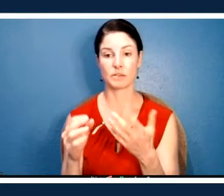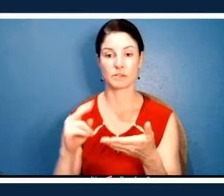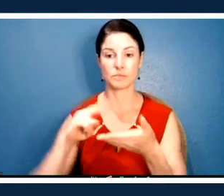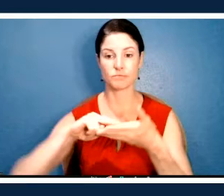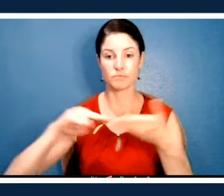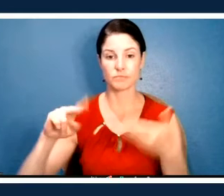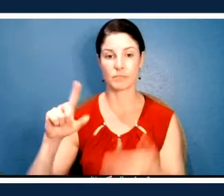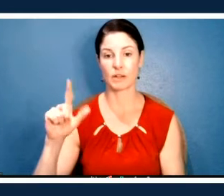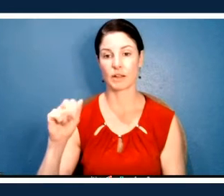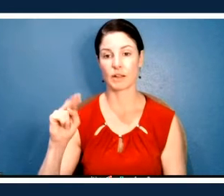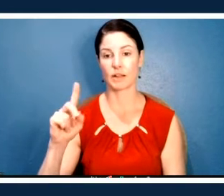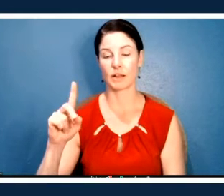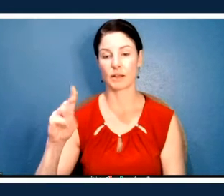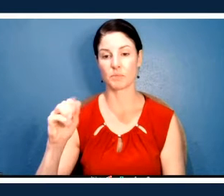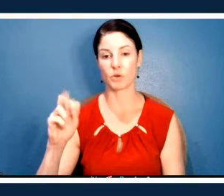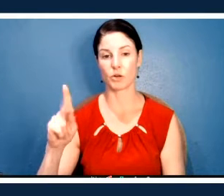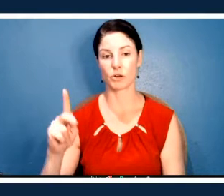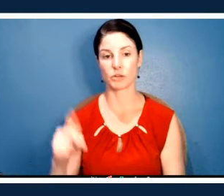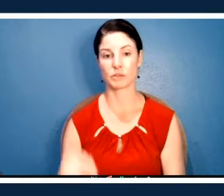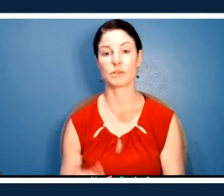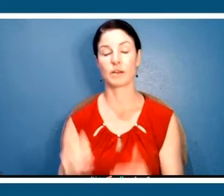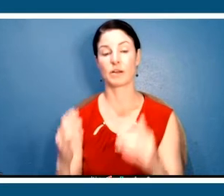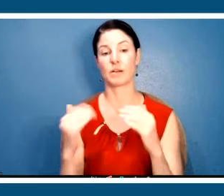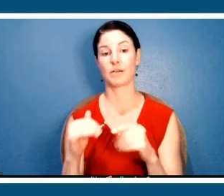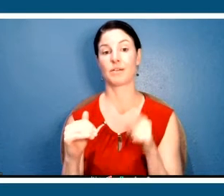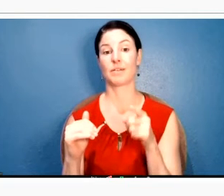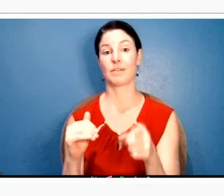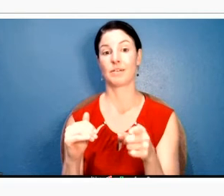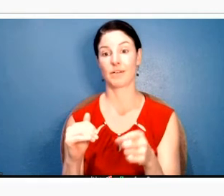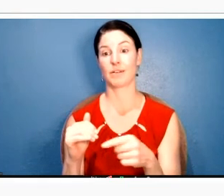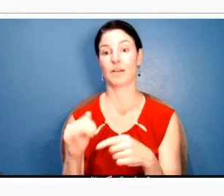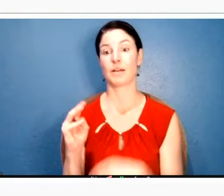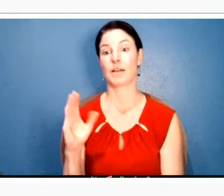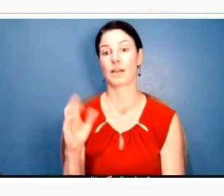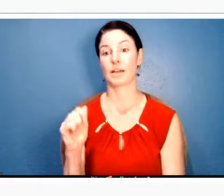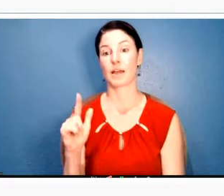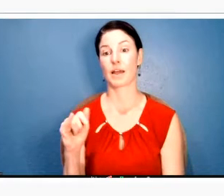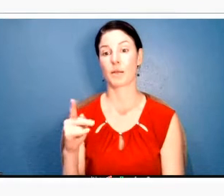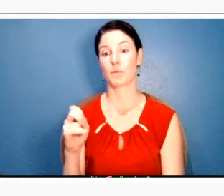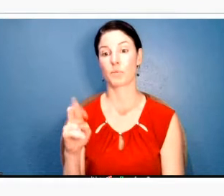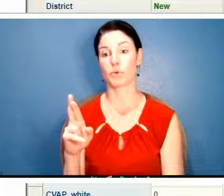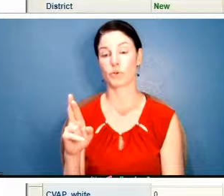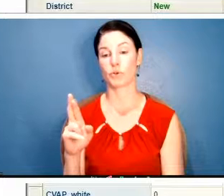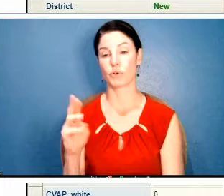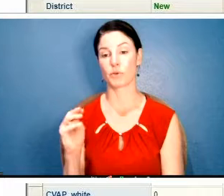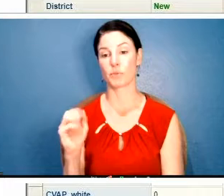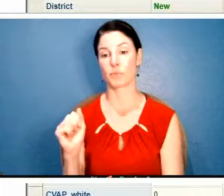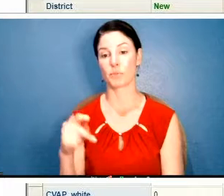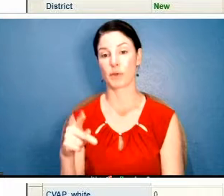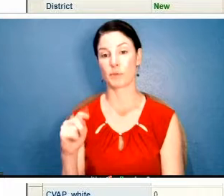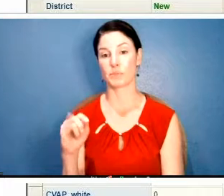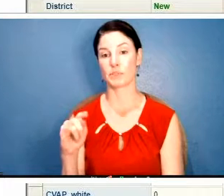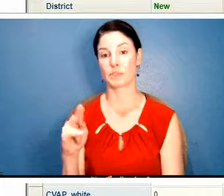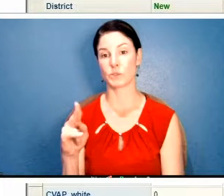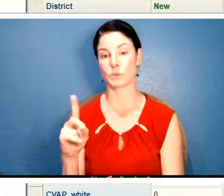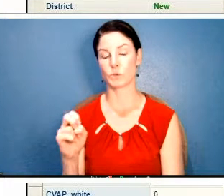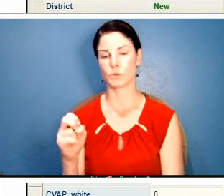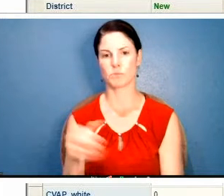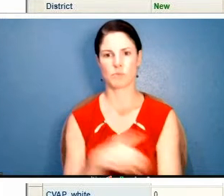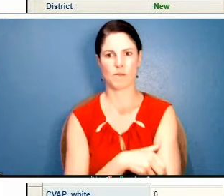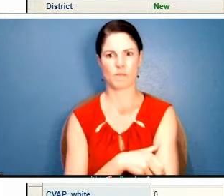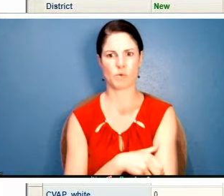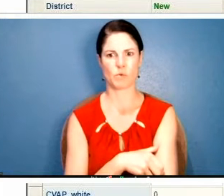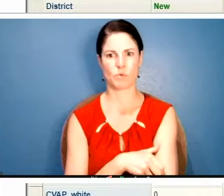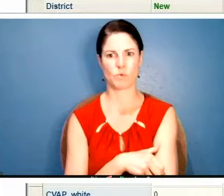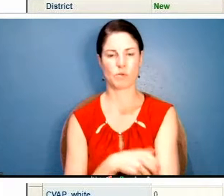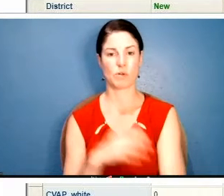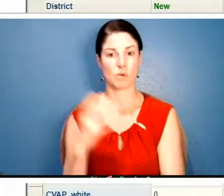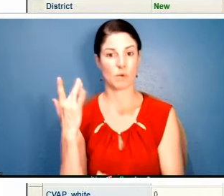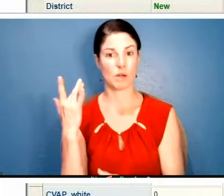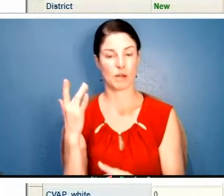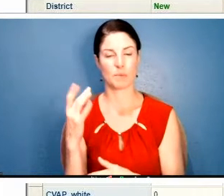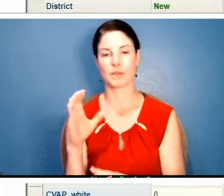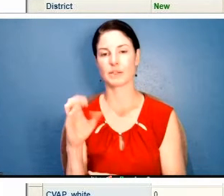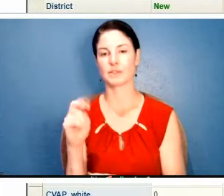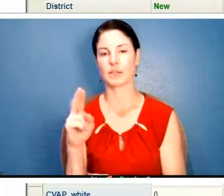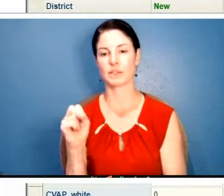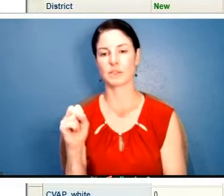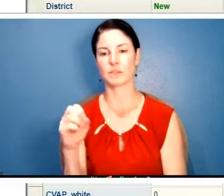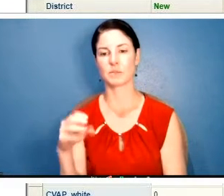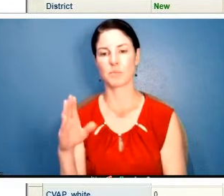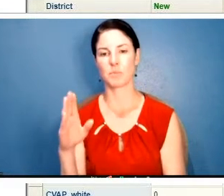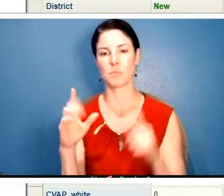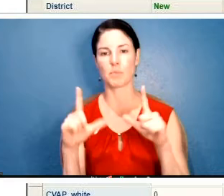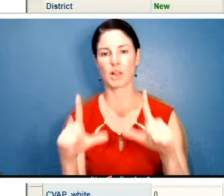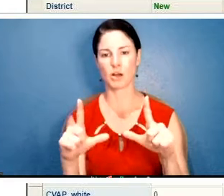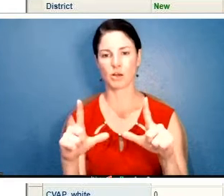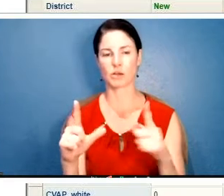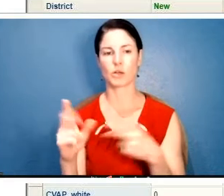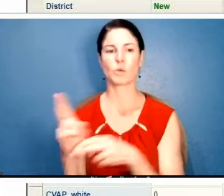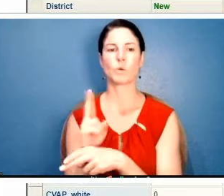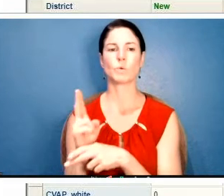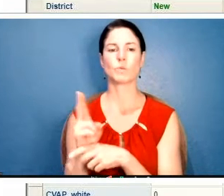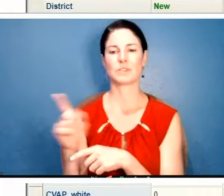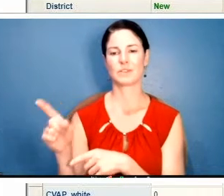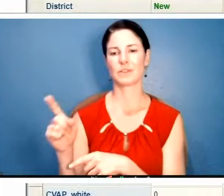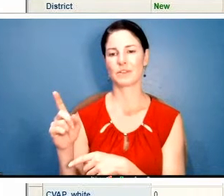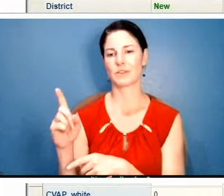SacGov: The most powerful mapping tool is the caliper magnitude online tool this tool enables you to draw districts by census block, with all the demographic data used by the county's demographic consultants.